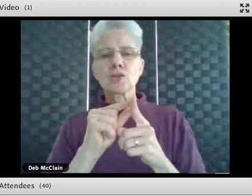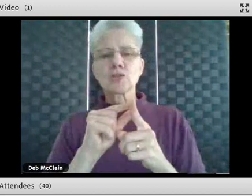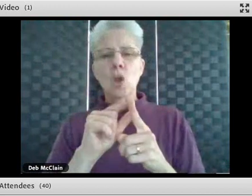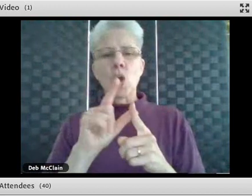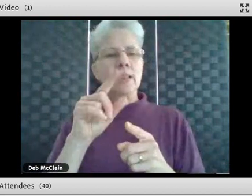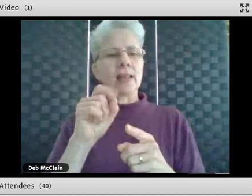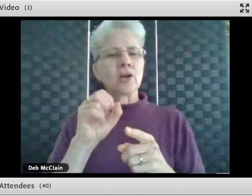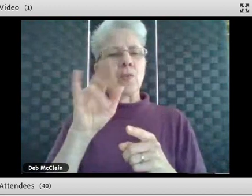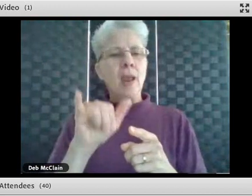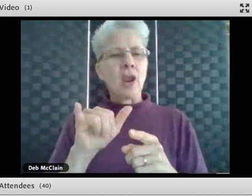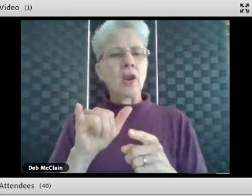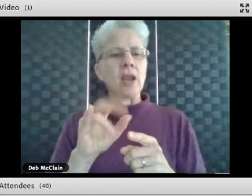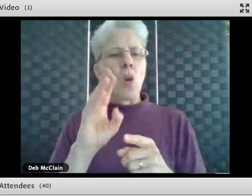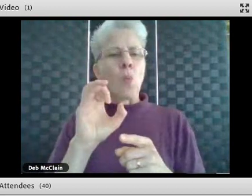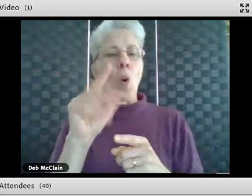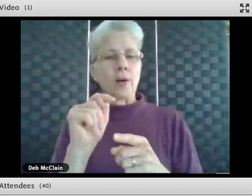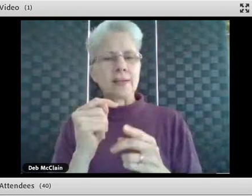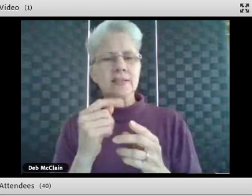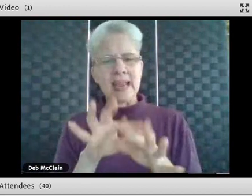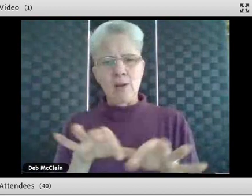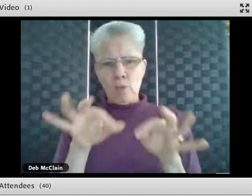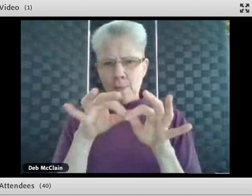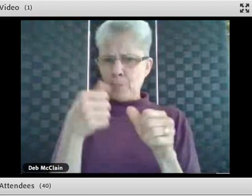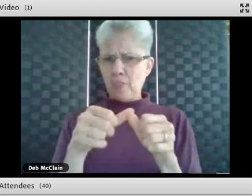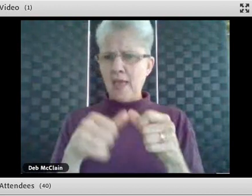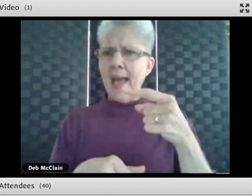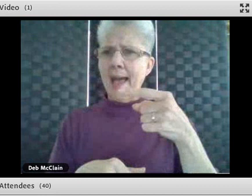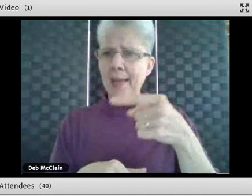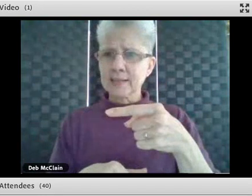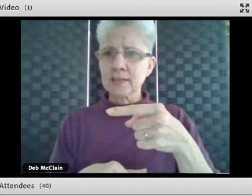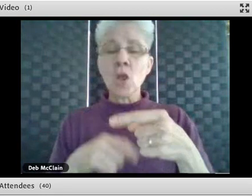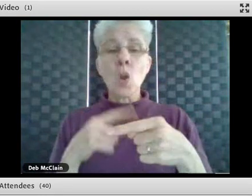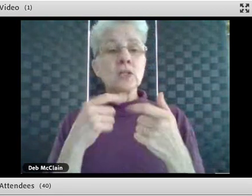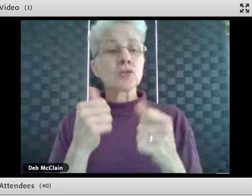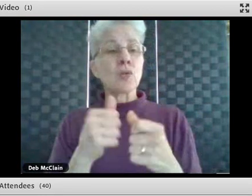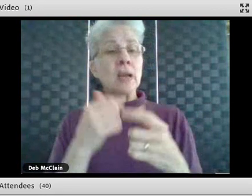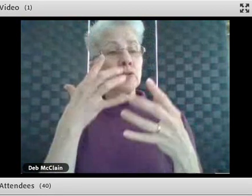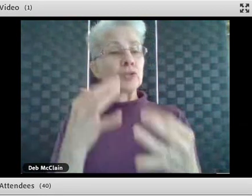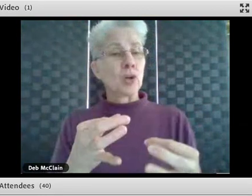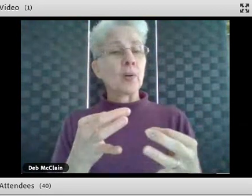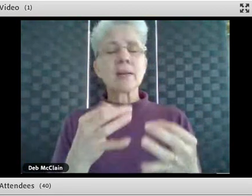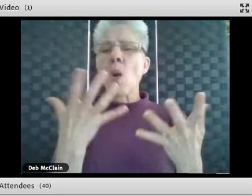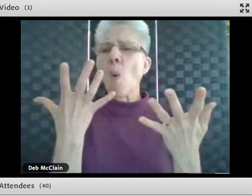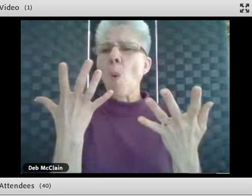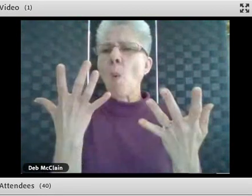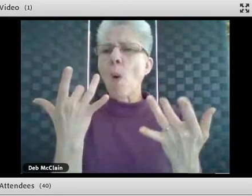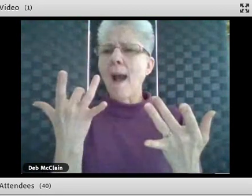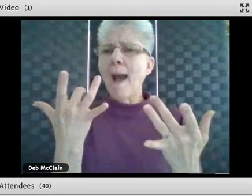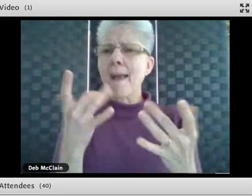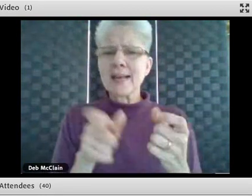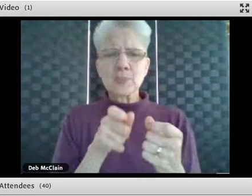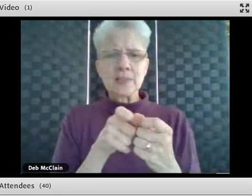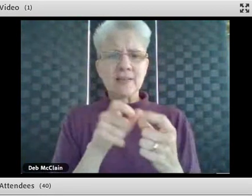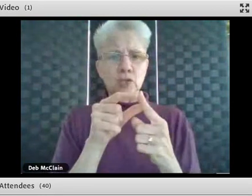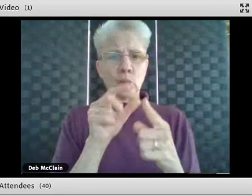That's also extremely important to keep in mind when trying to determine why a certain term is used.